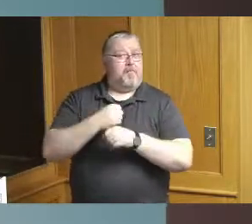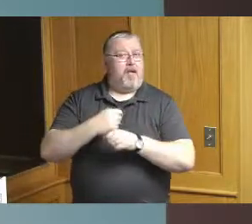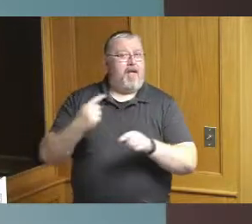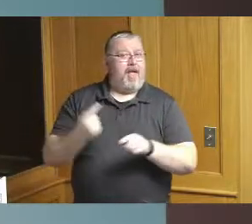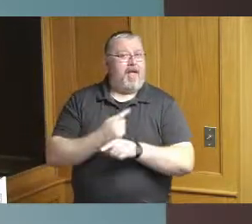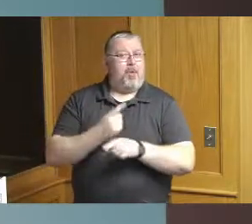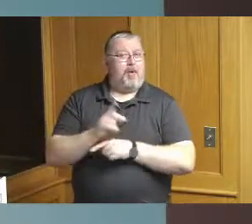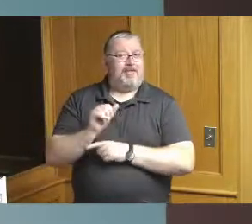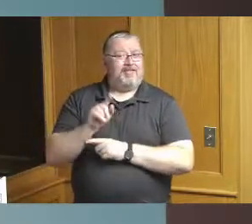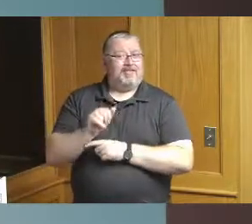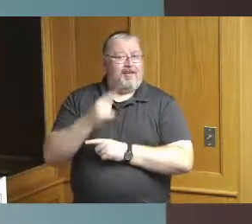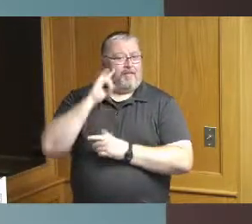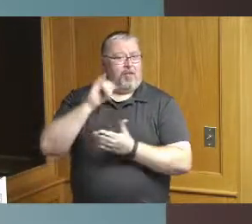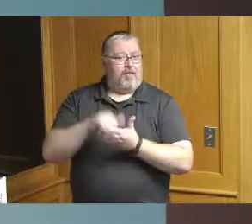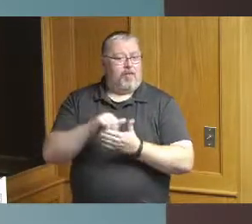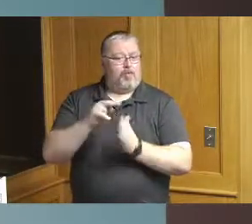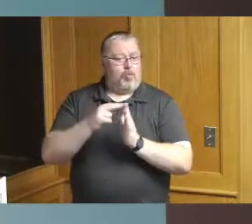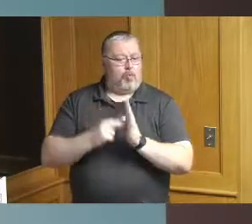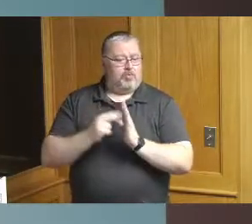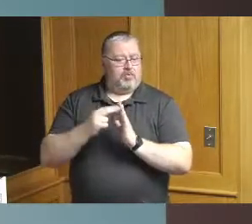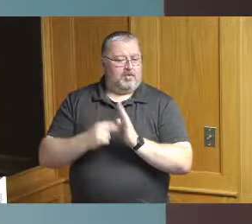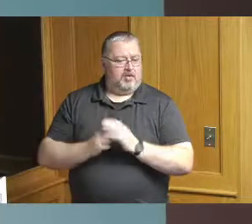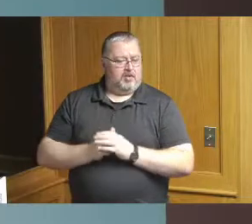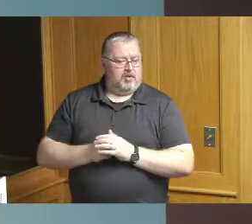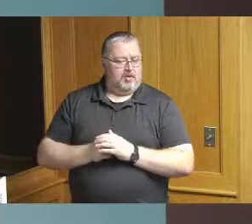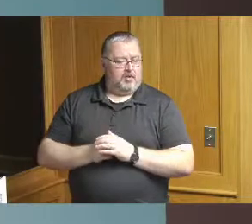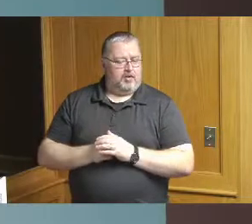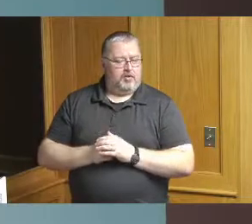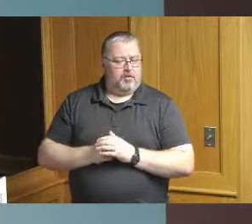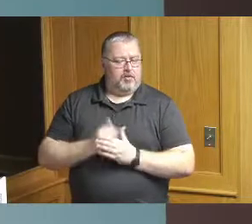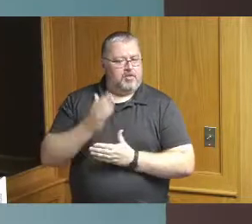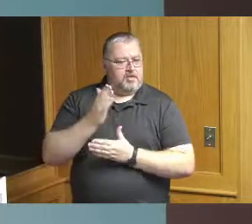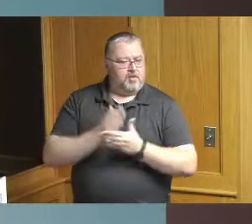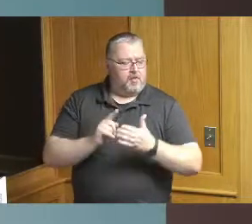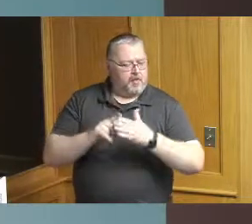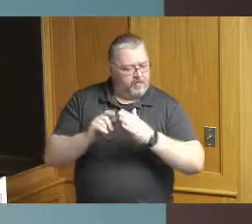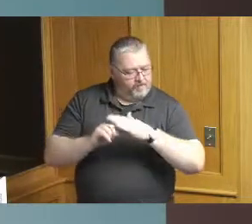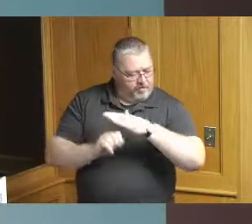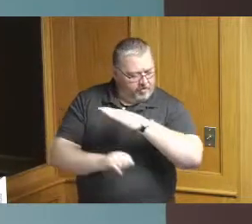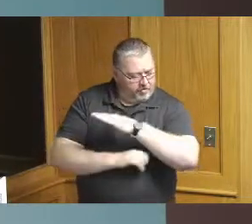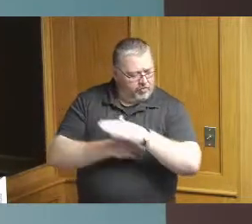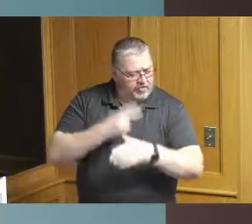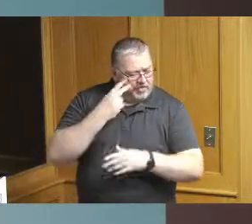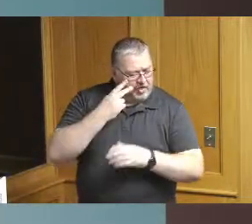for decision making as well so some of the fundamentals like addressing streets parcels